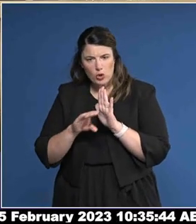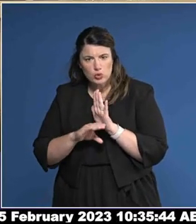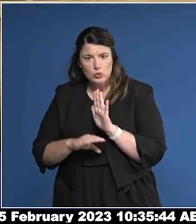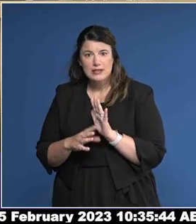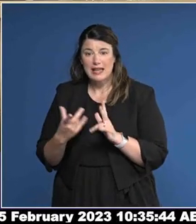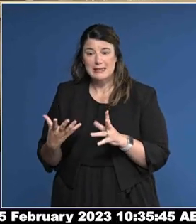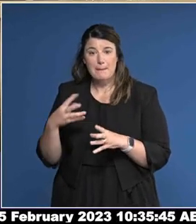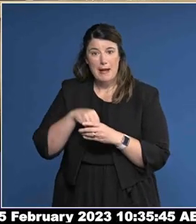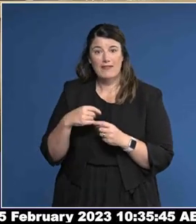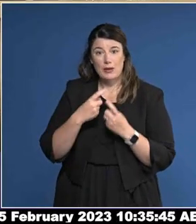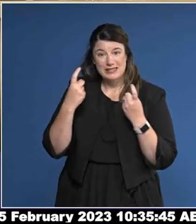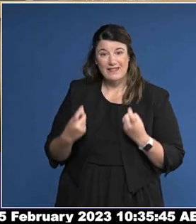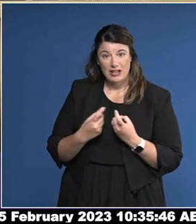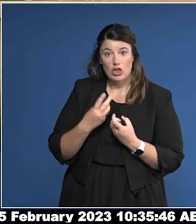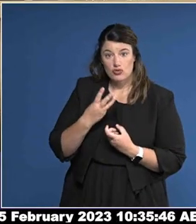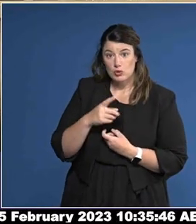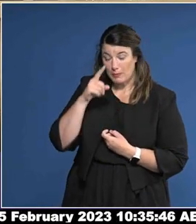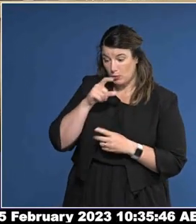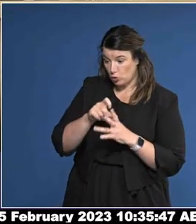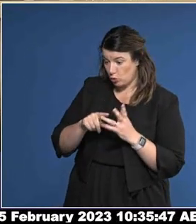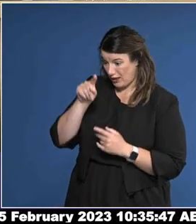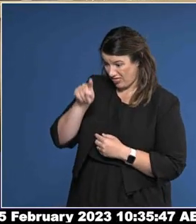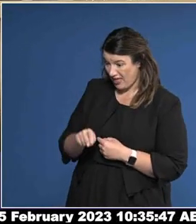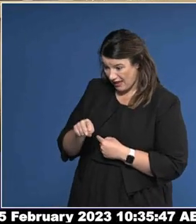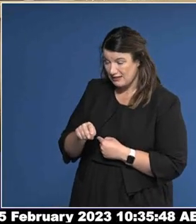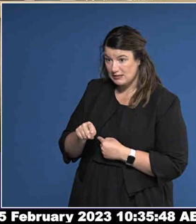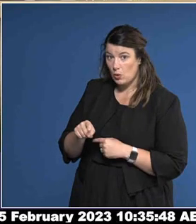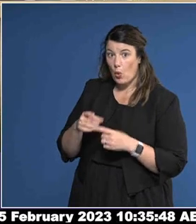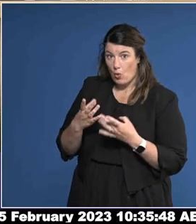So the staff who are participating in that who currently work with us who obtain those